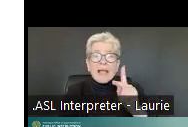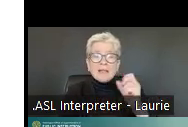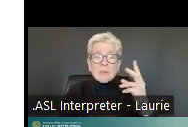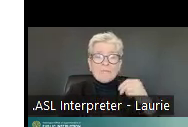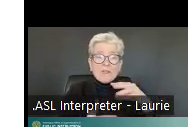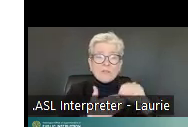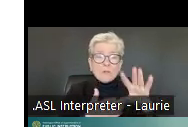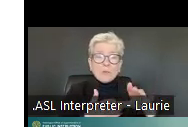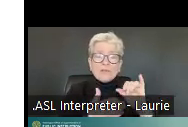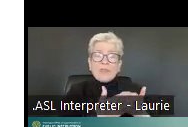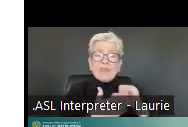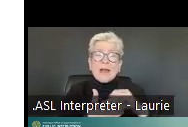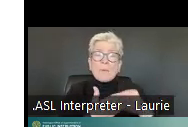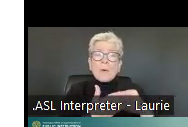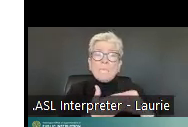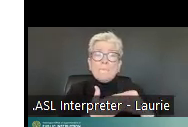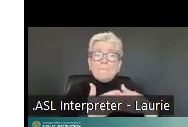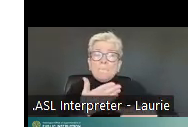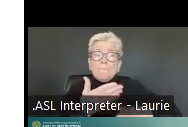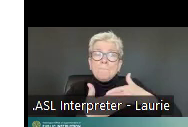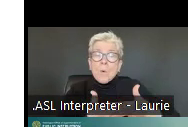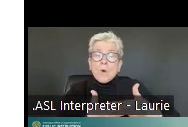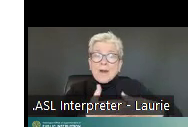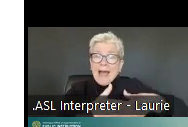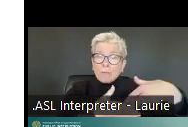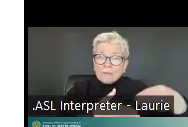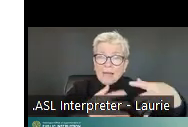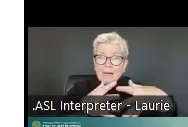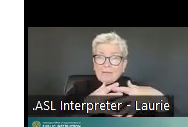United States and they have recently arrived to the country and they're